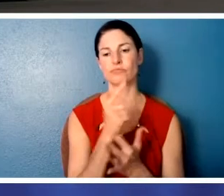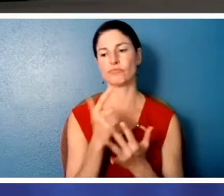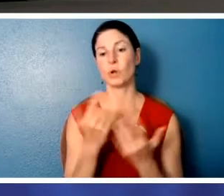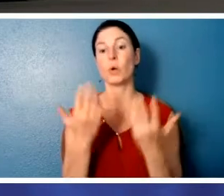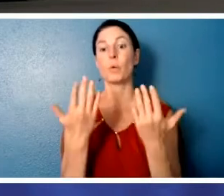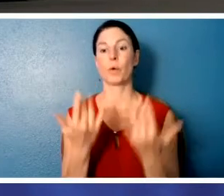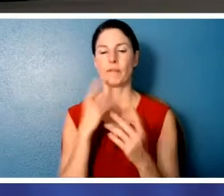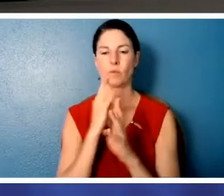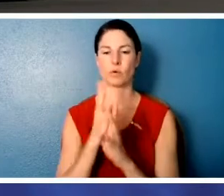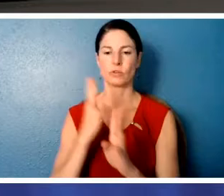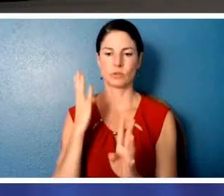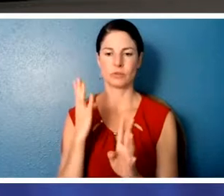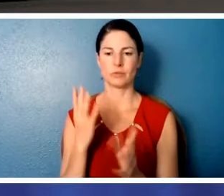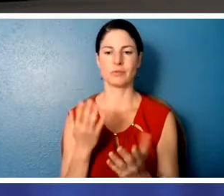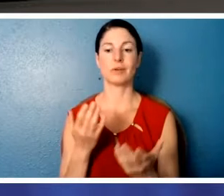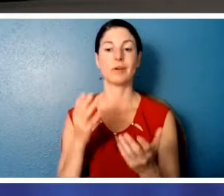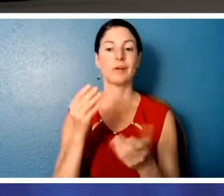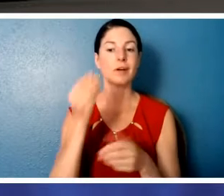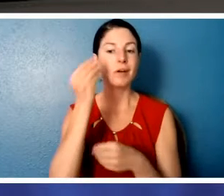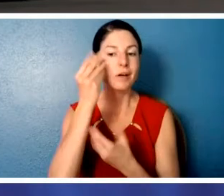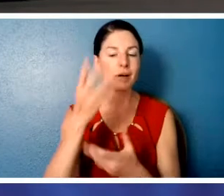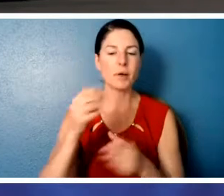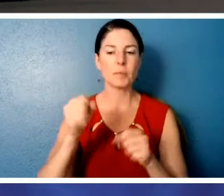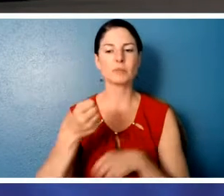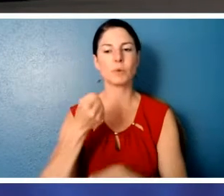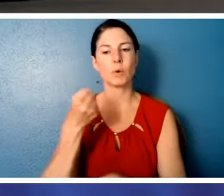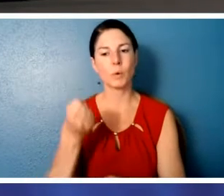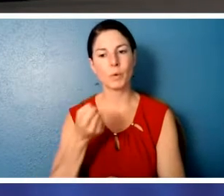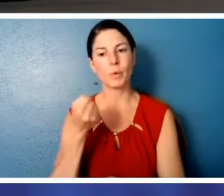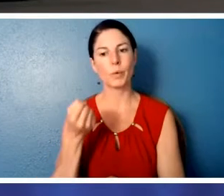You may be on hold for an extended period of time and your patience is appreciated.